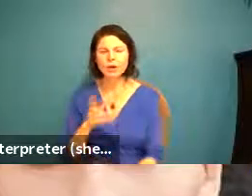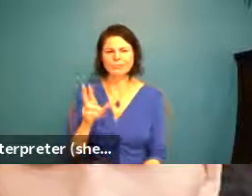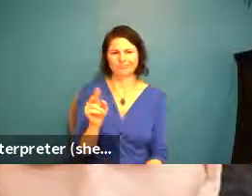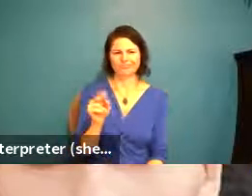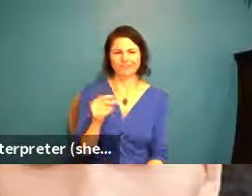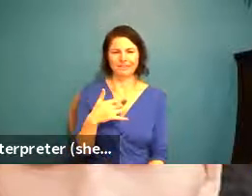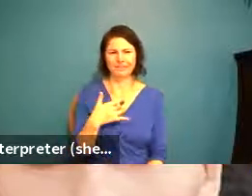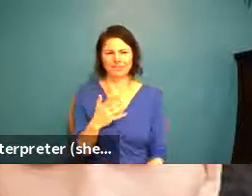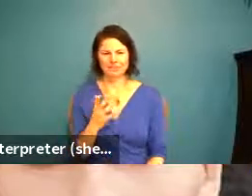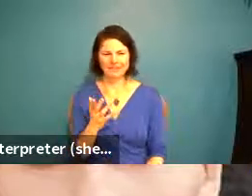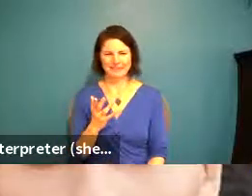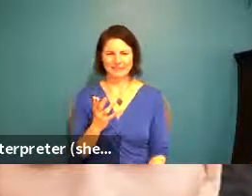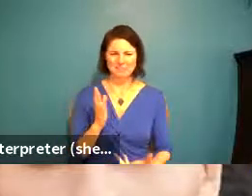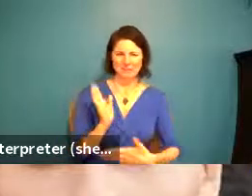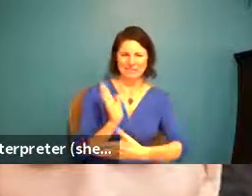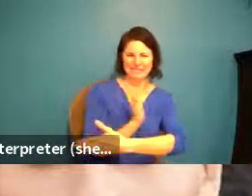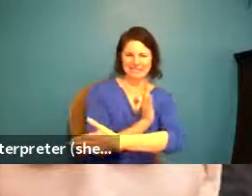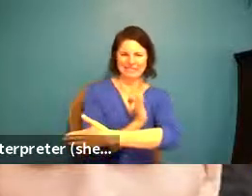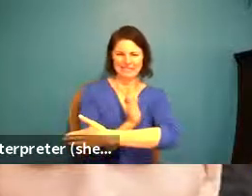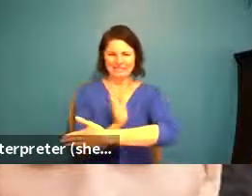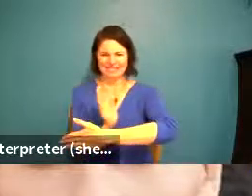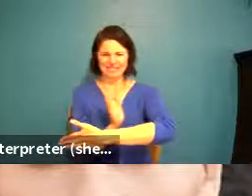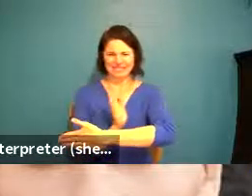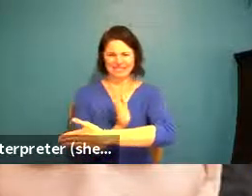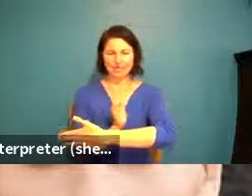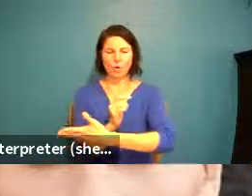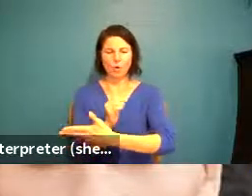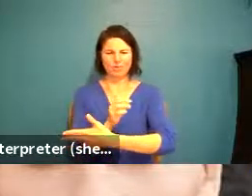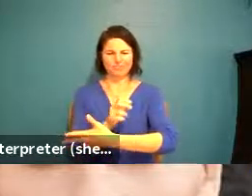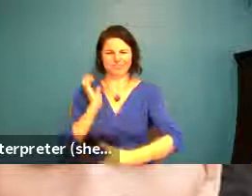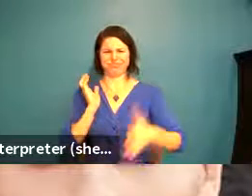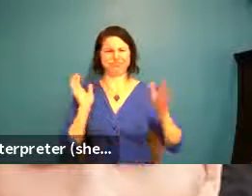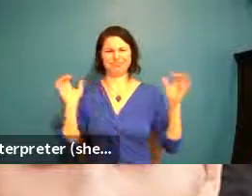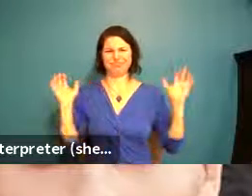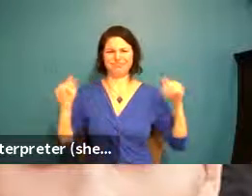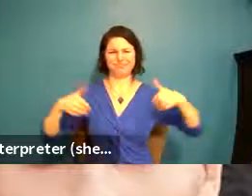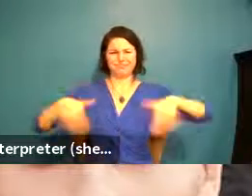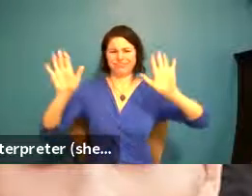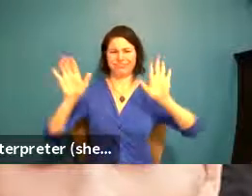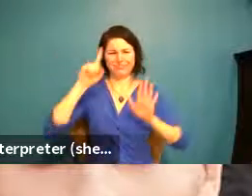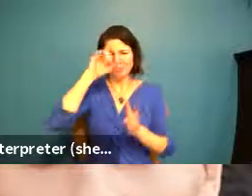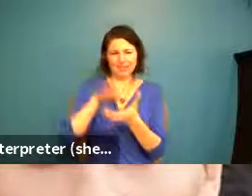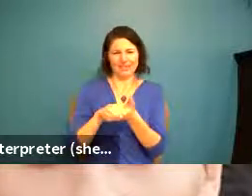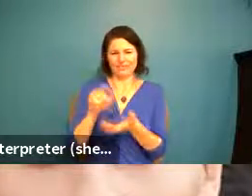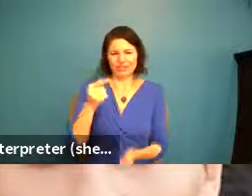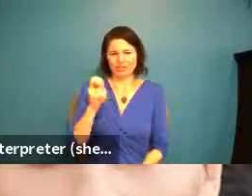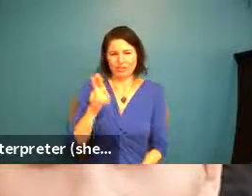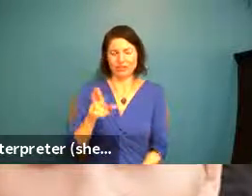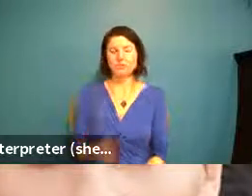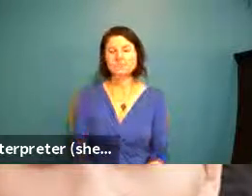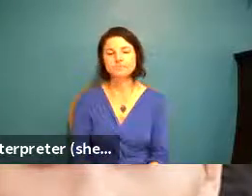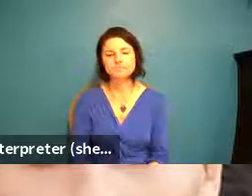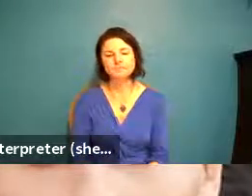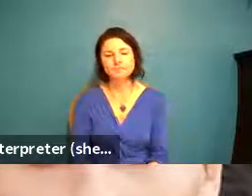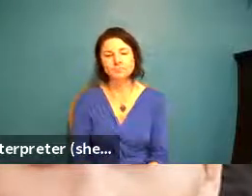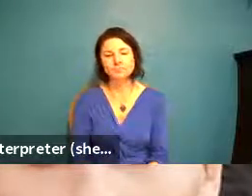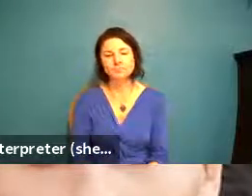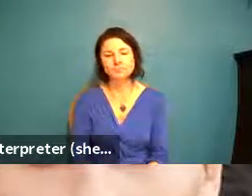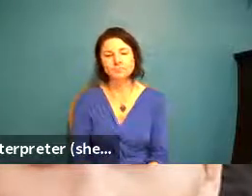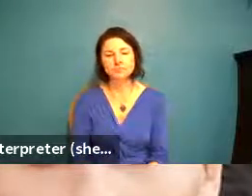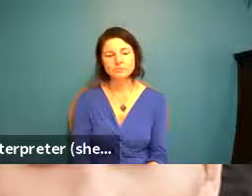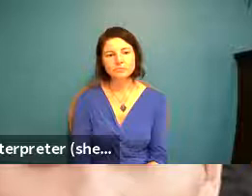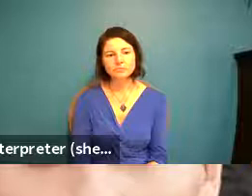know, somewhere along the spectrum, or they don't even believe in gender at all, and, or they reject gender completely. And so